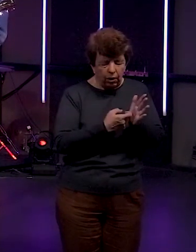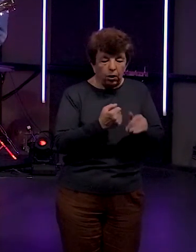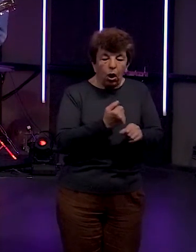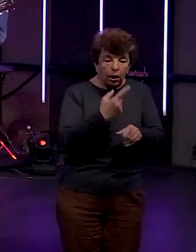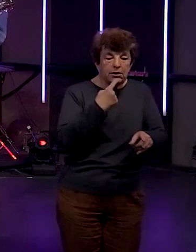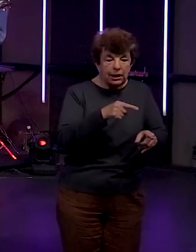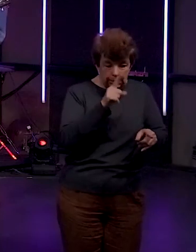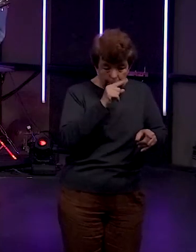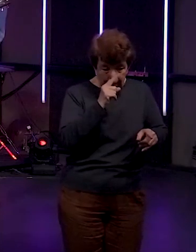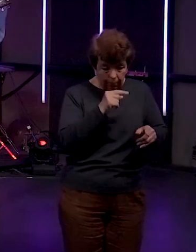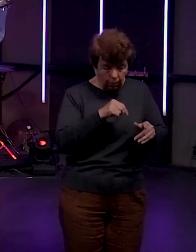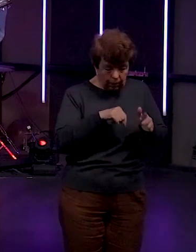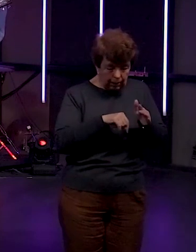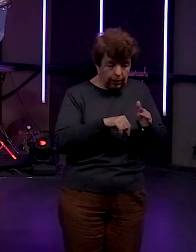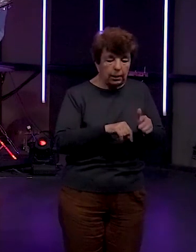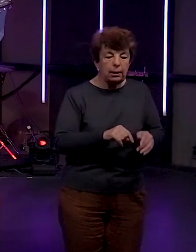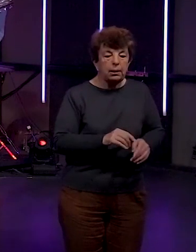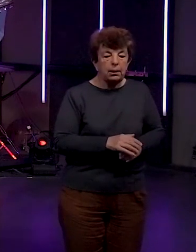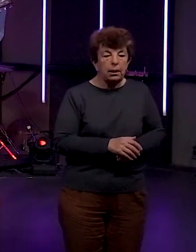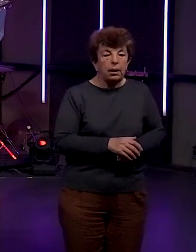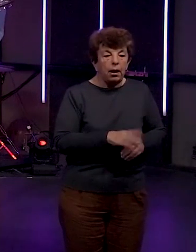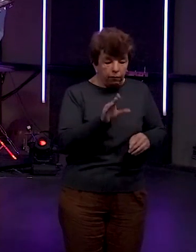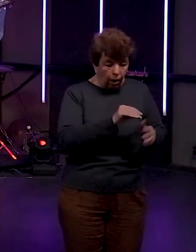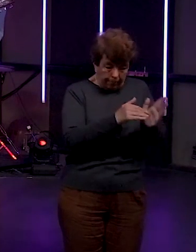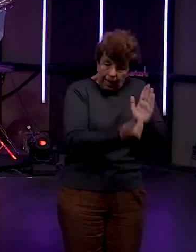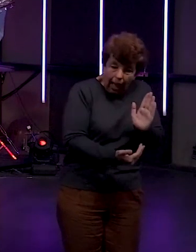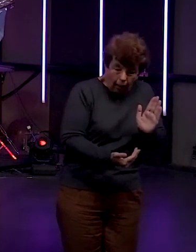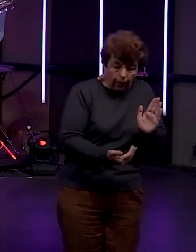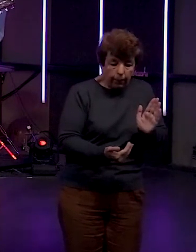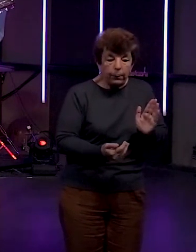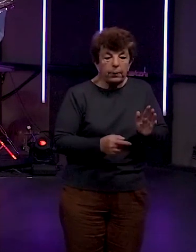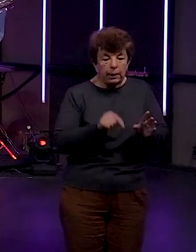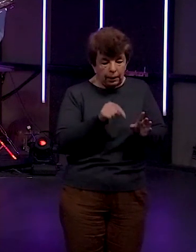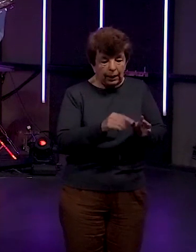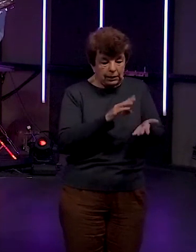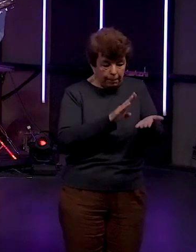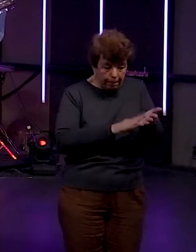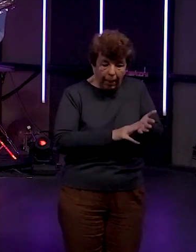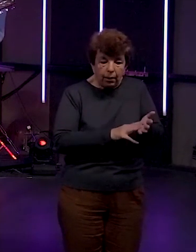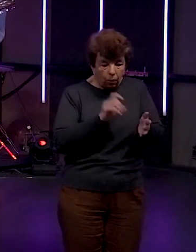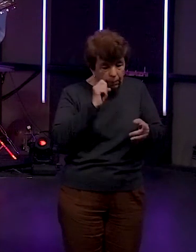his people in exodus 12 he said... "from now on this month will be the first month